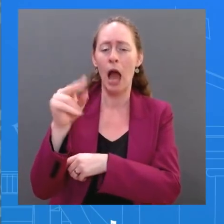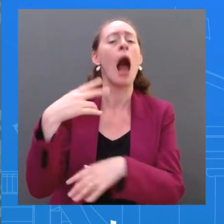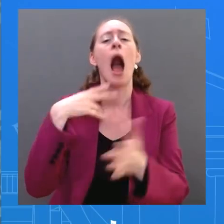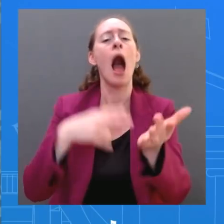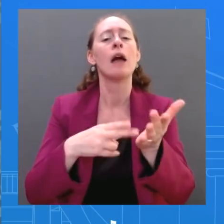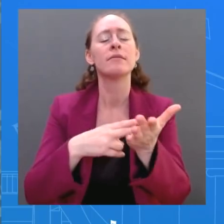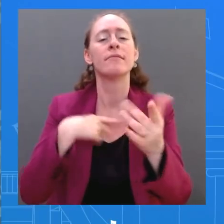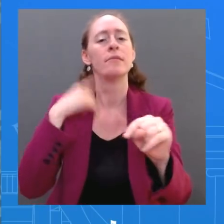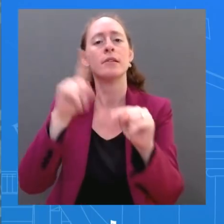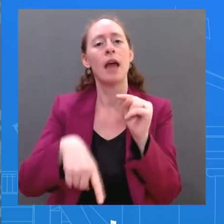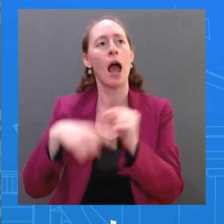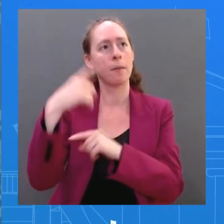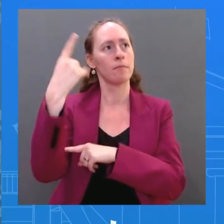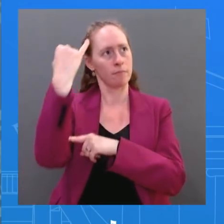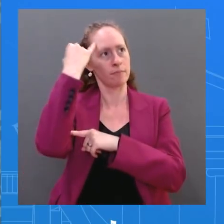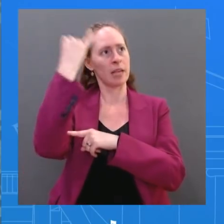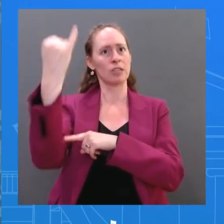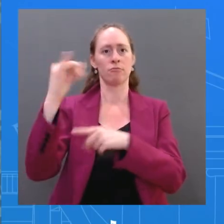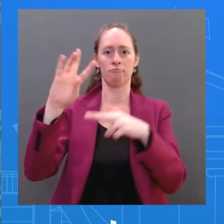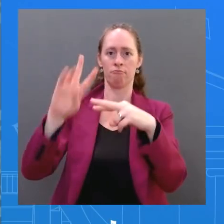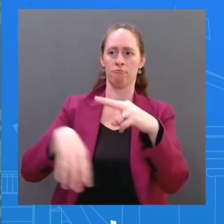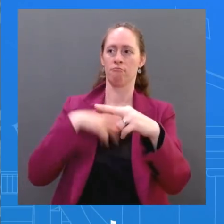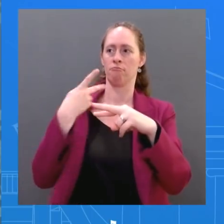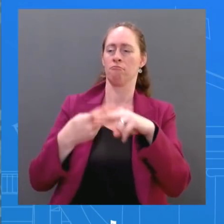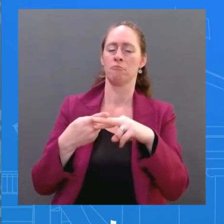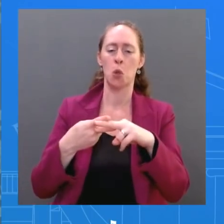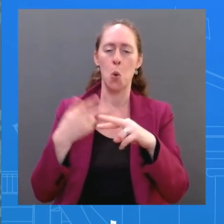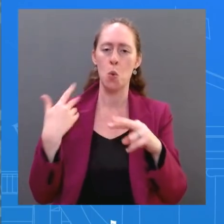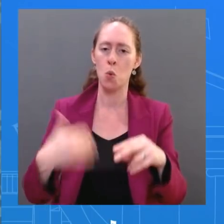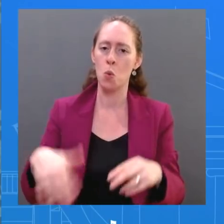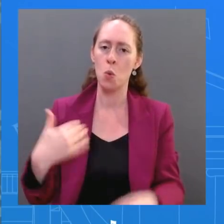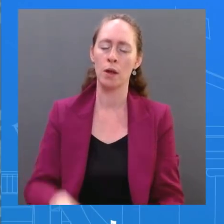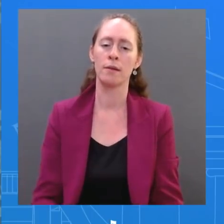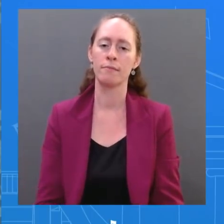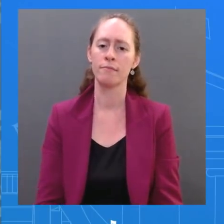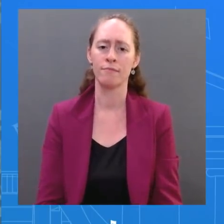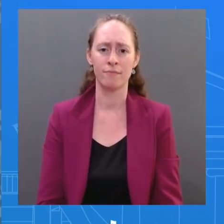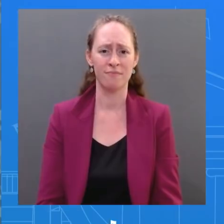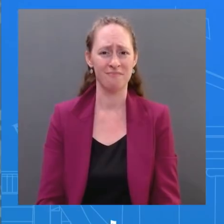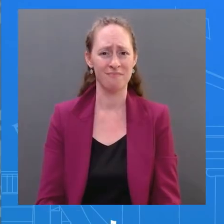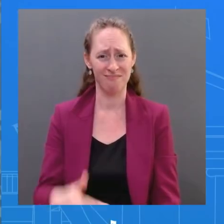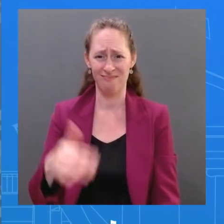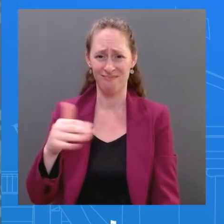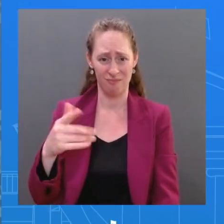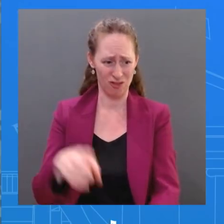and it has been, especially for him, for these past several years. But we want to assure them --